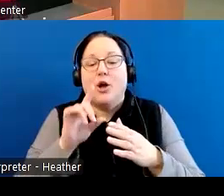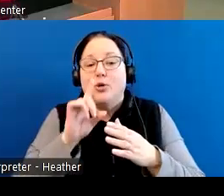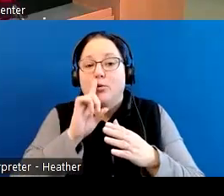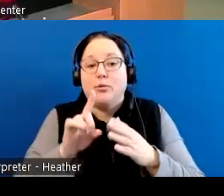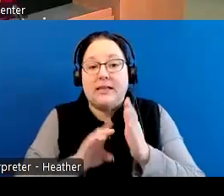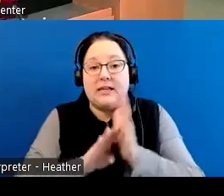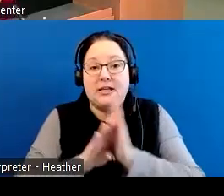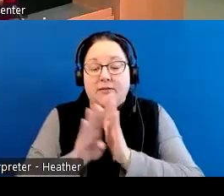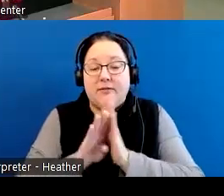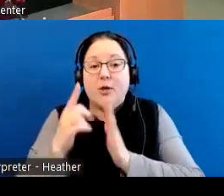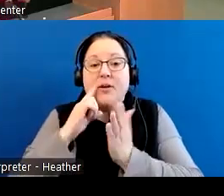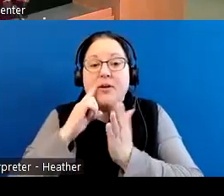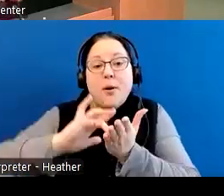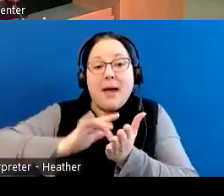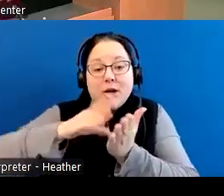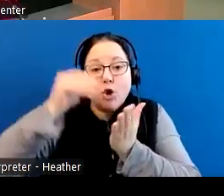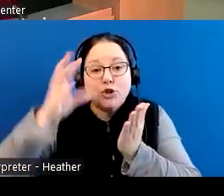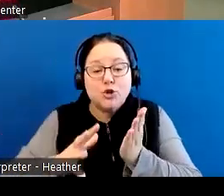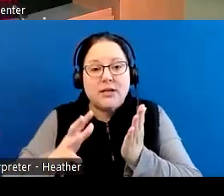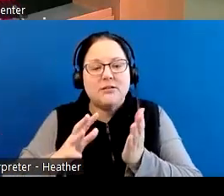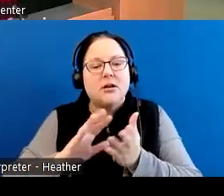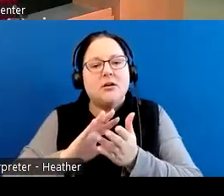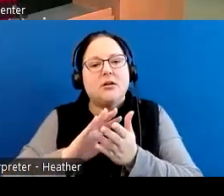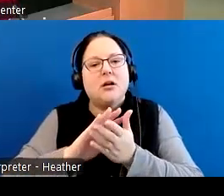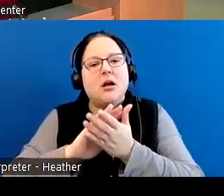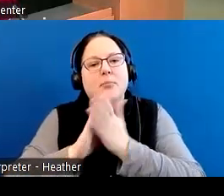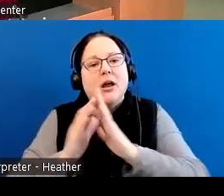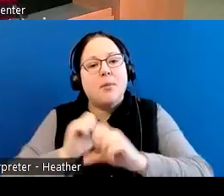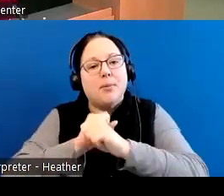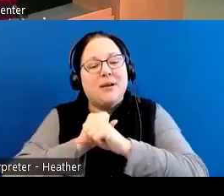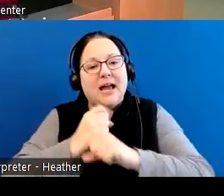students as a to a protective factor for them because it turns out if you just focus on how to